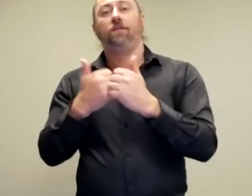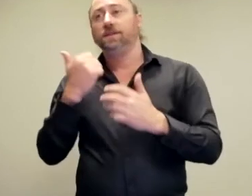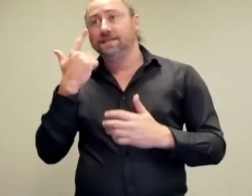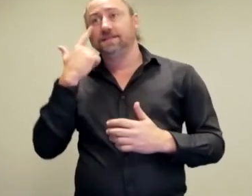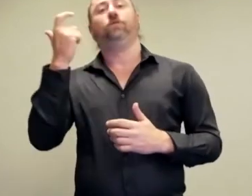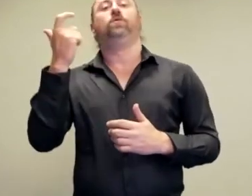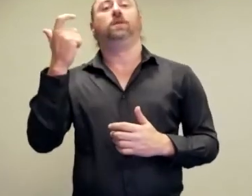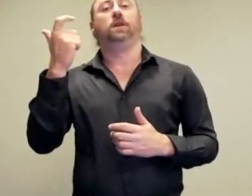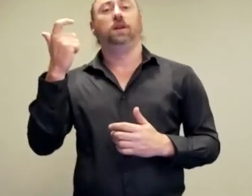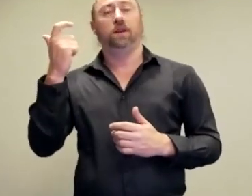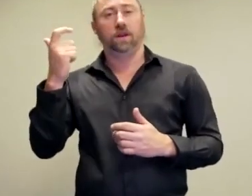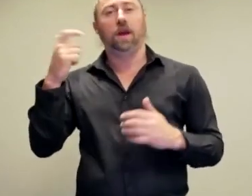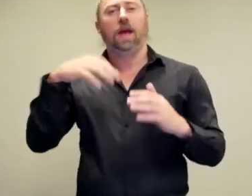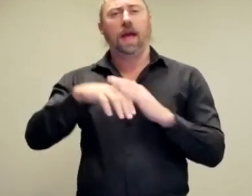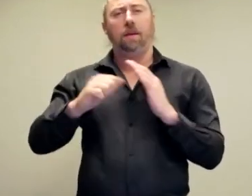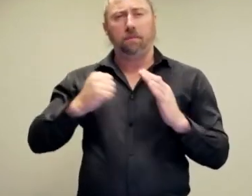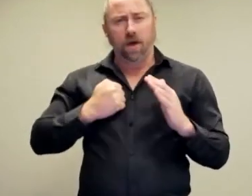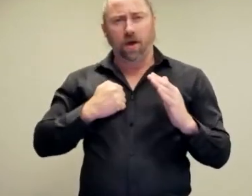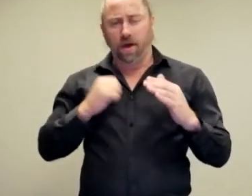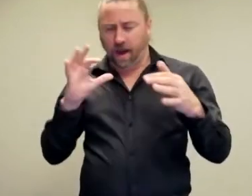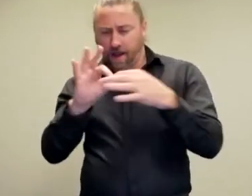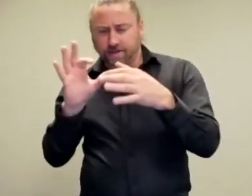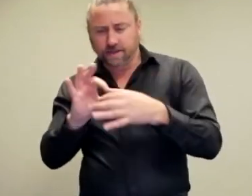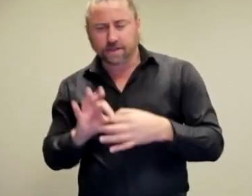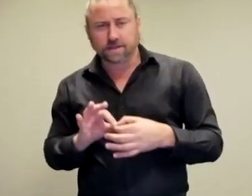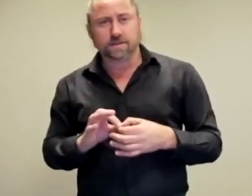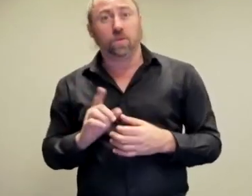started to expand into my own combinations was that the white, the use